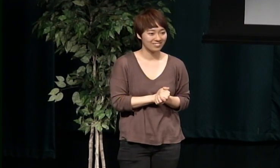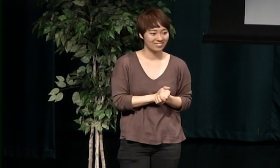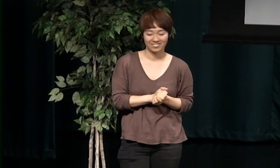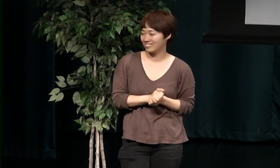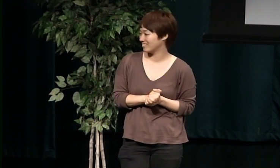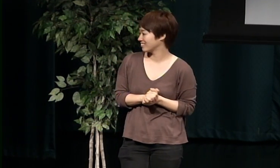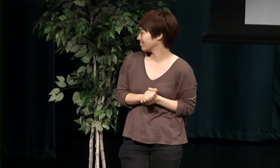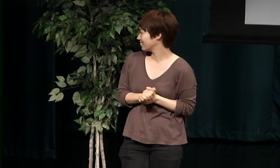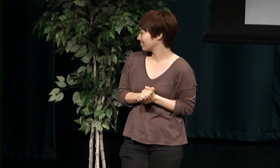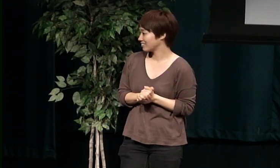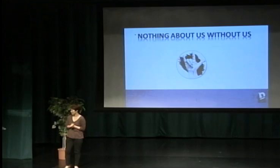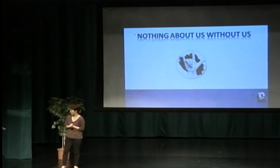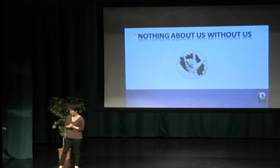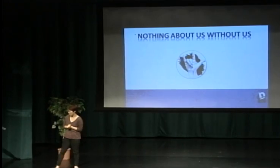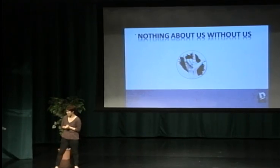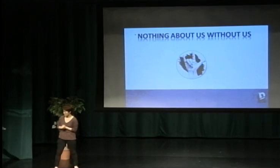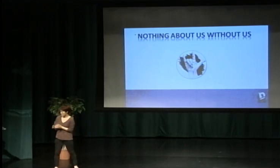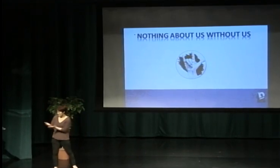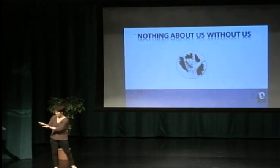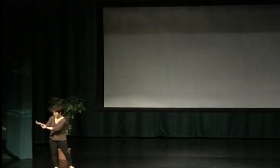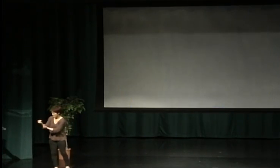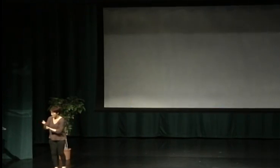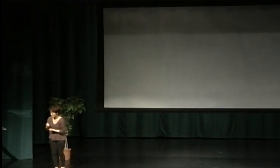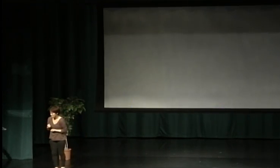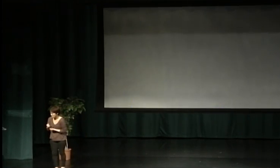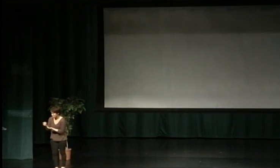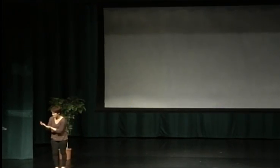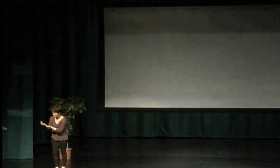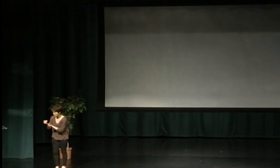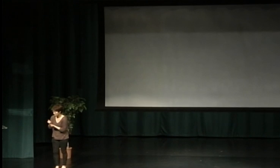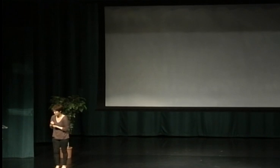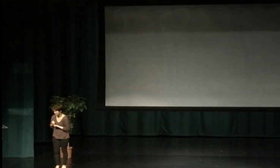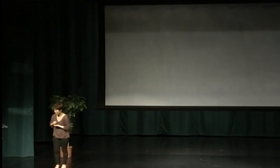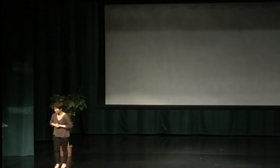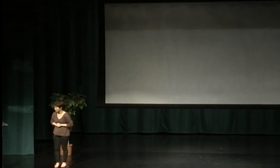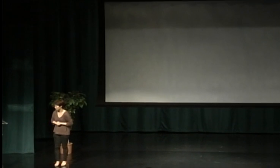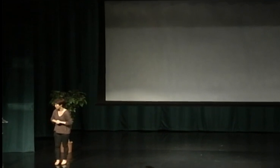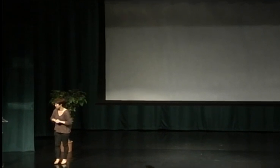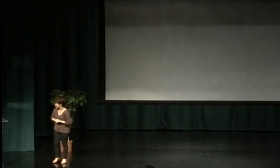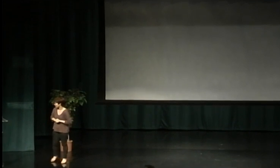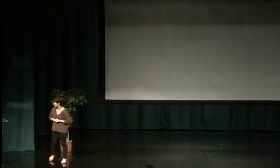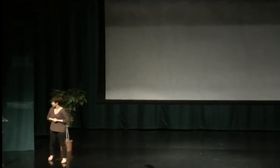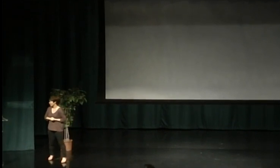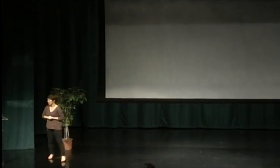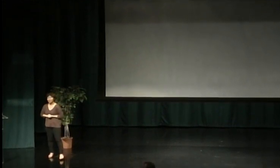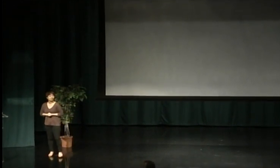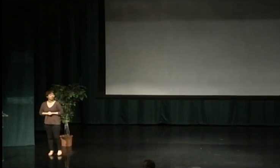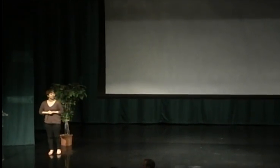Our speakers are willing to stay for informal Q&A's after two or three.